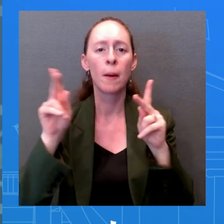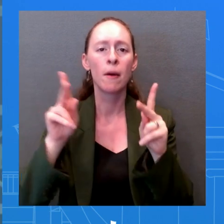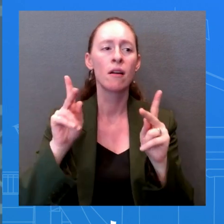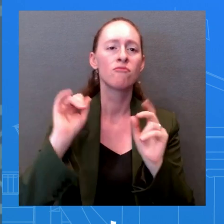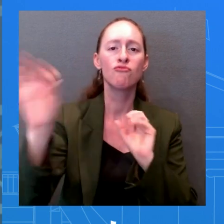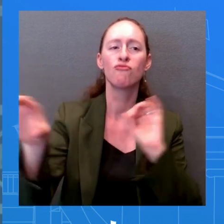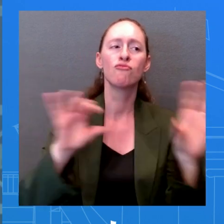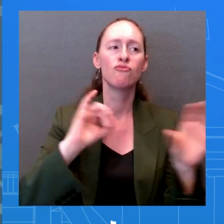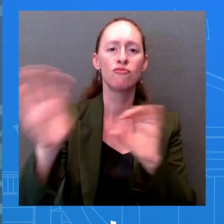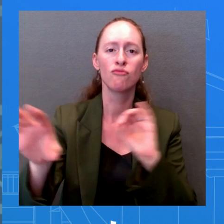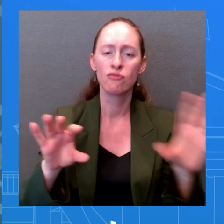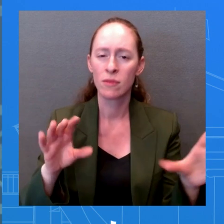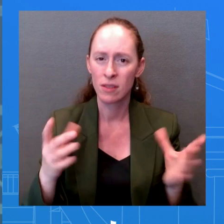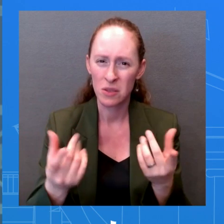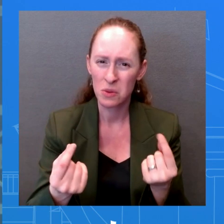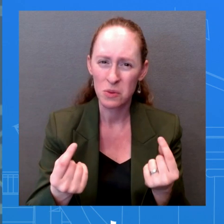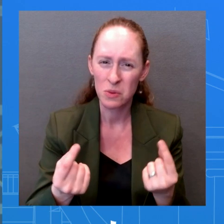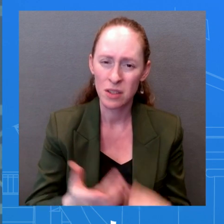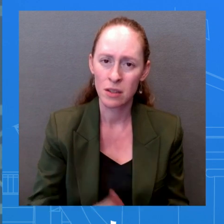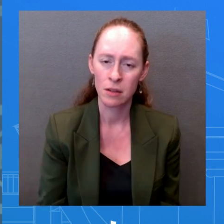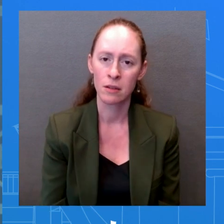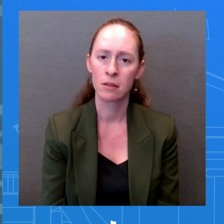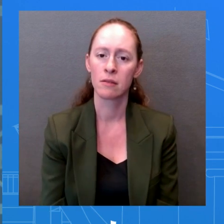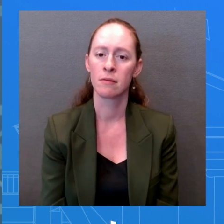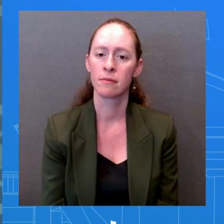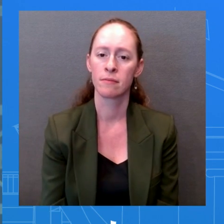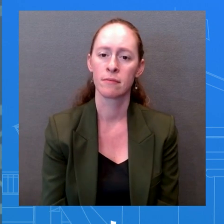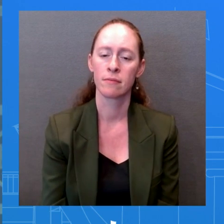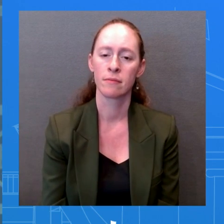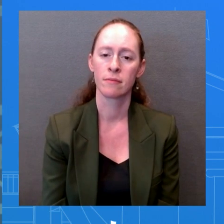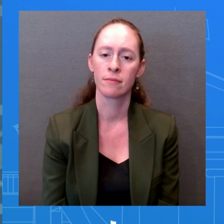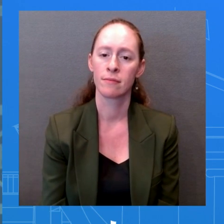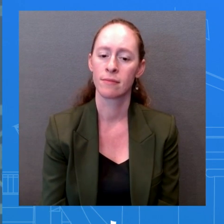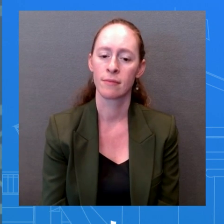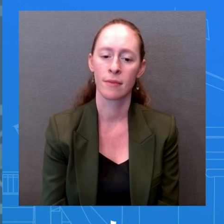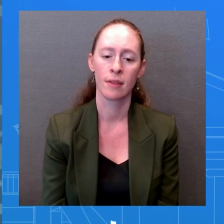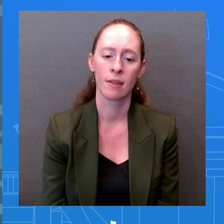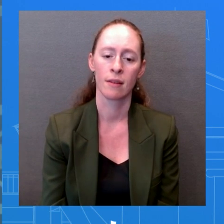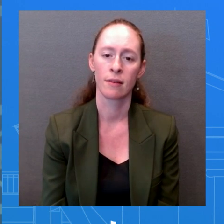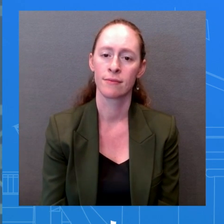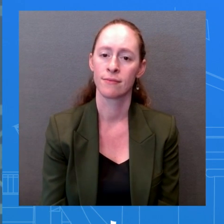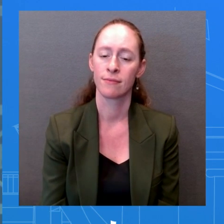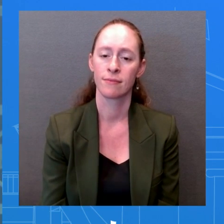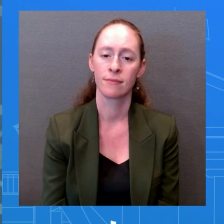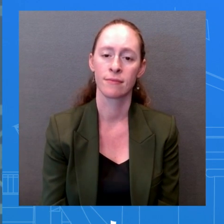as far -- and some folks have asked us about a legal action. That's going to go to the Department of Justice. I can't speak to that.